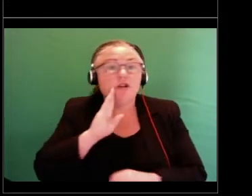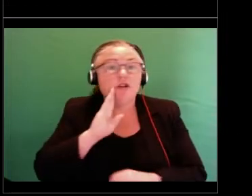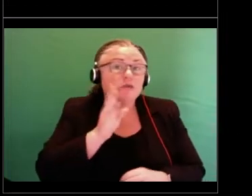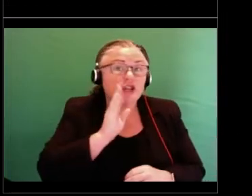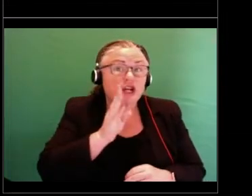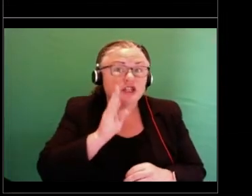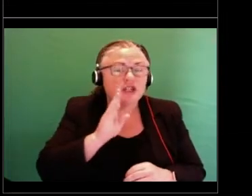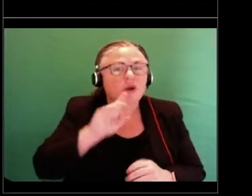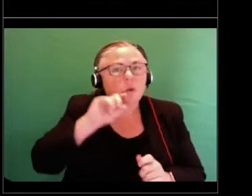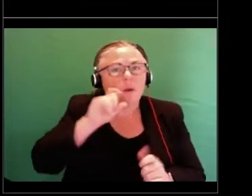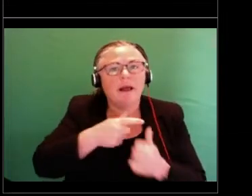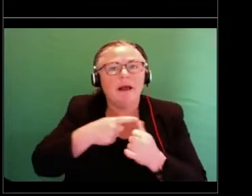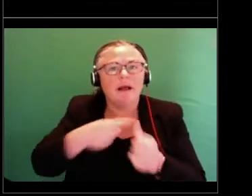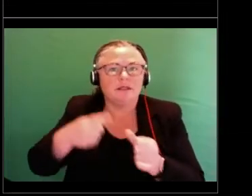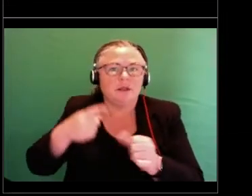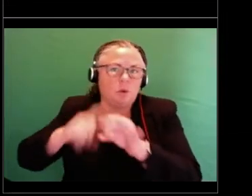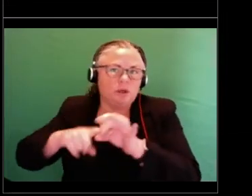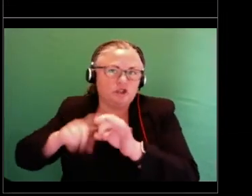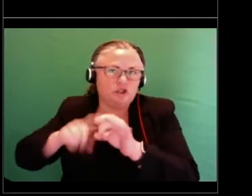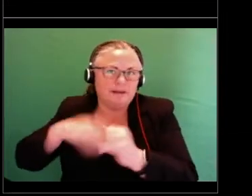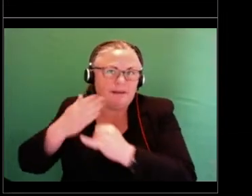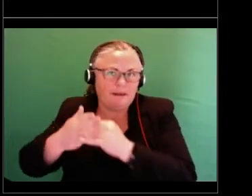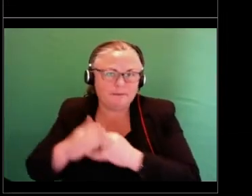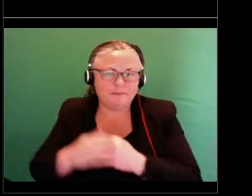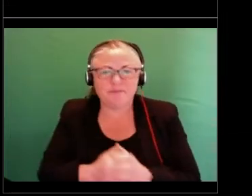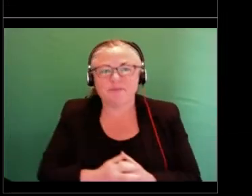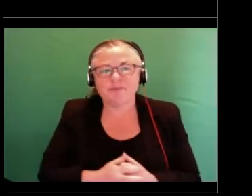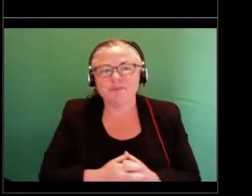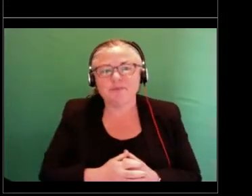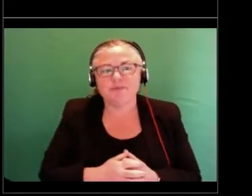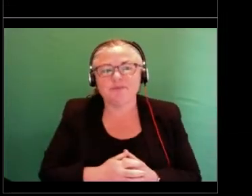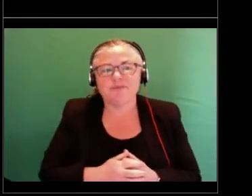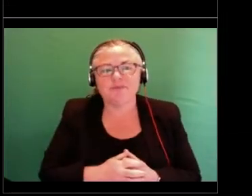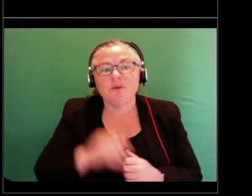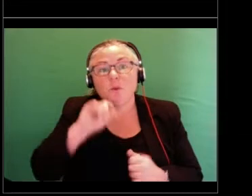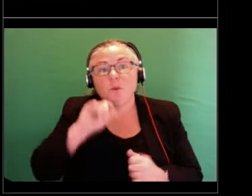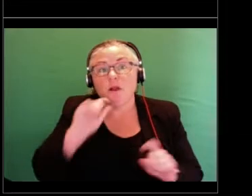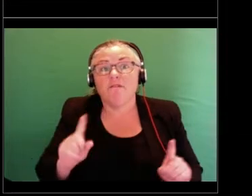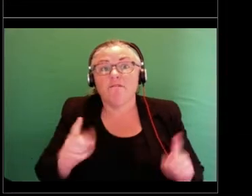We're going to jump into a poll.